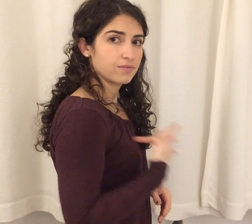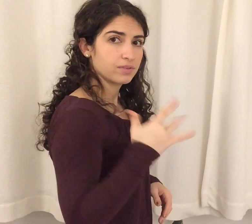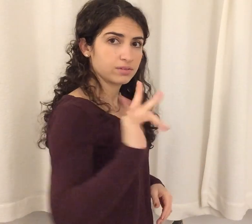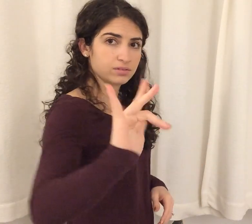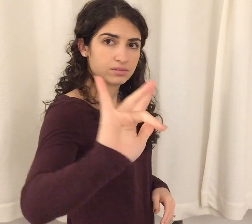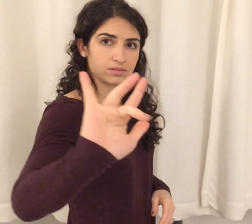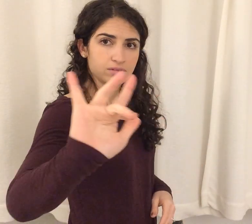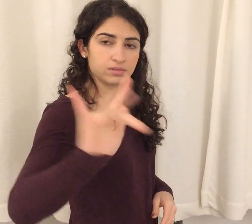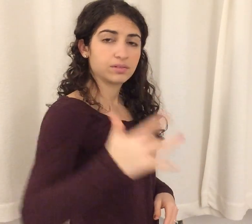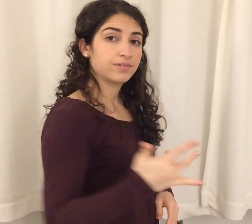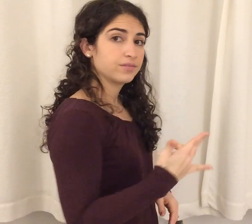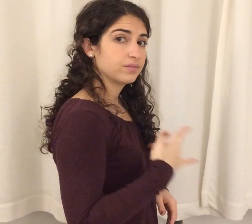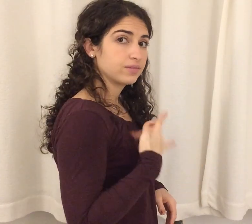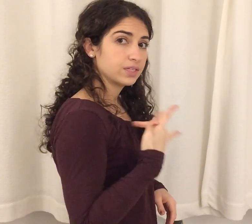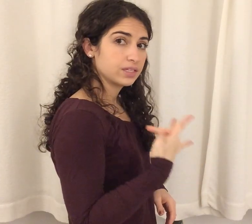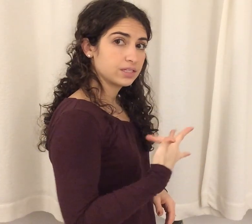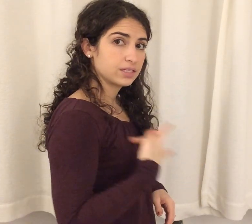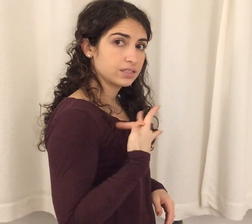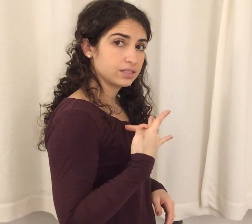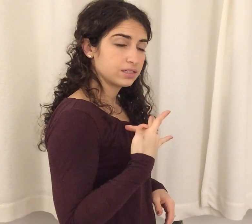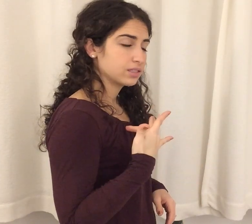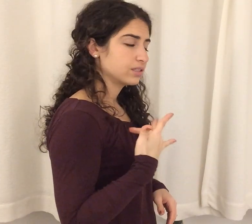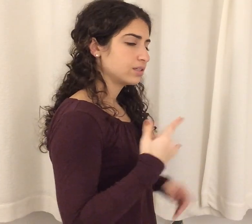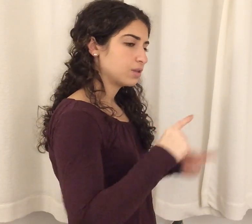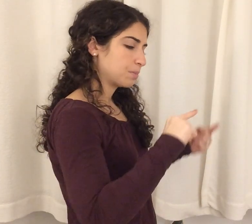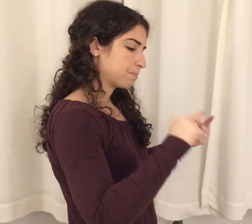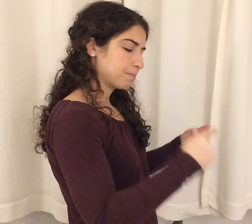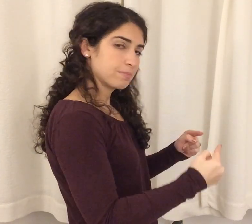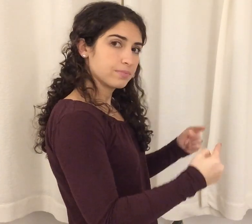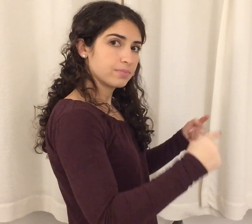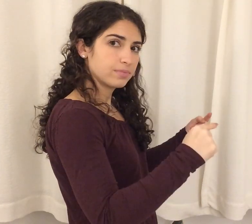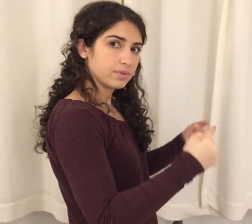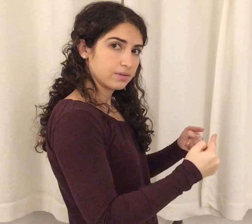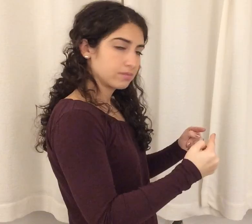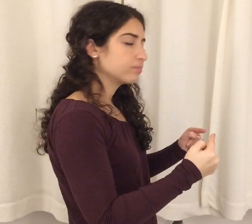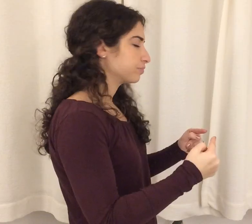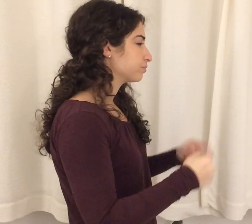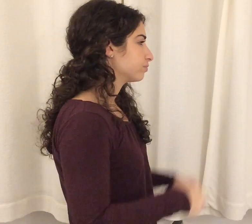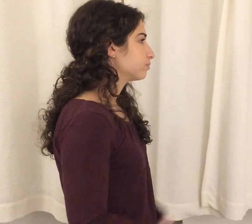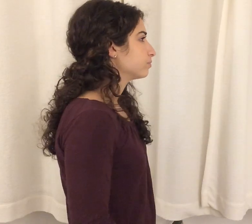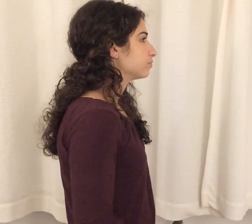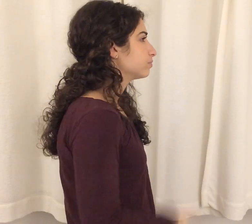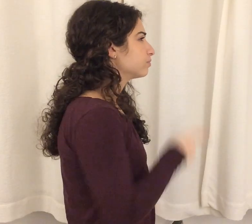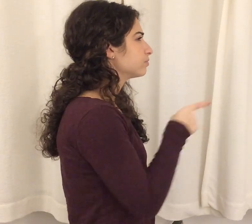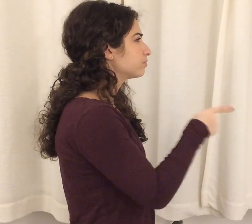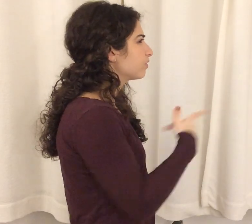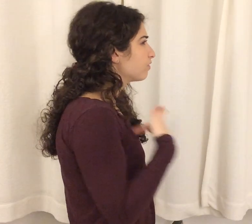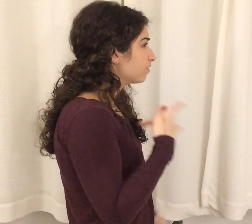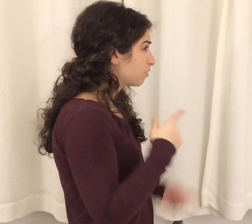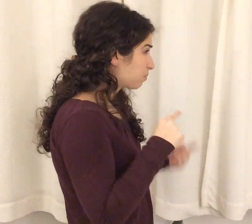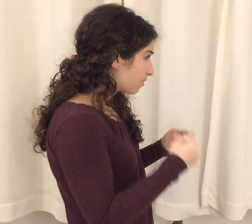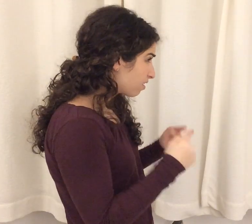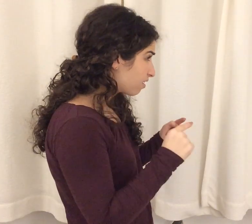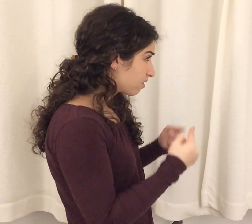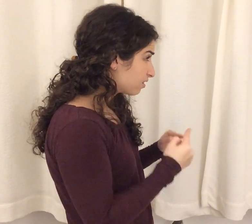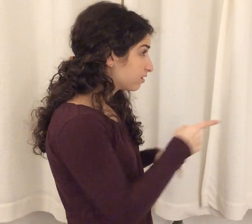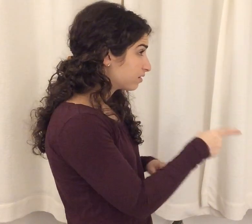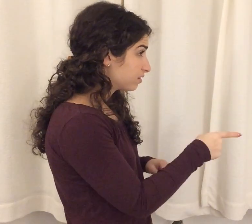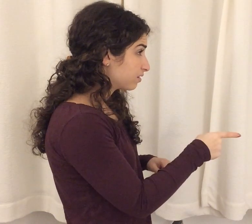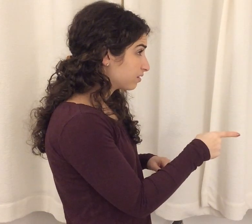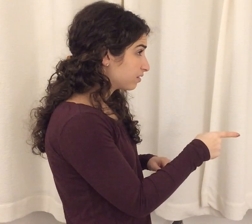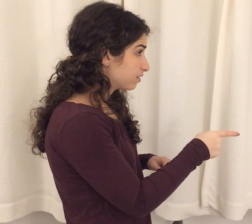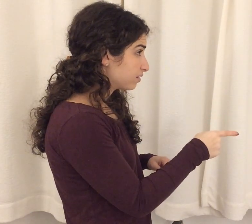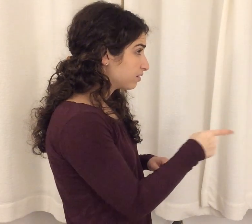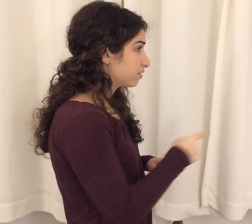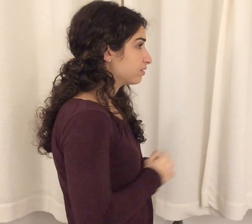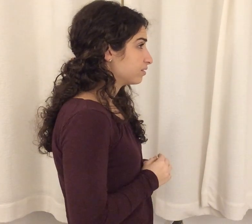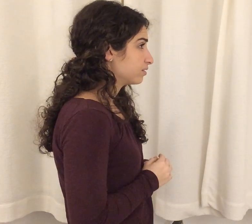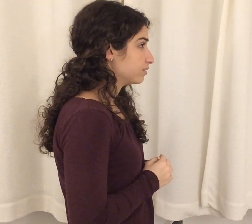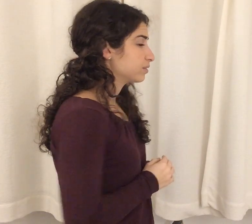That's: feel pain. "You feel pain?"